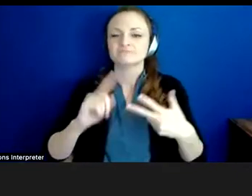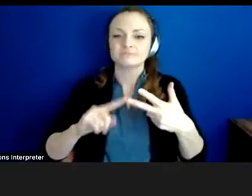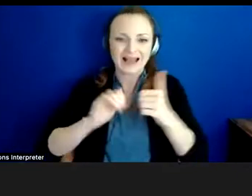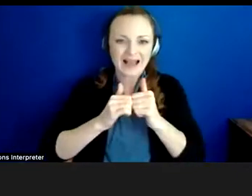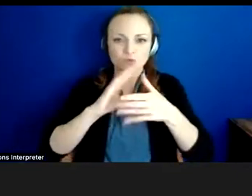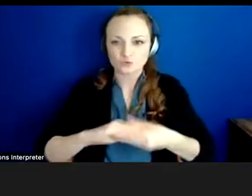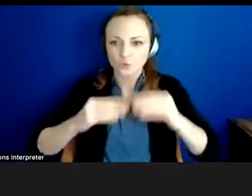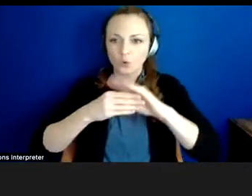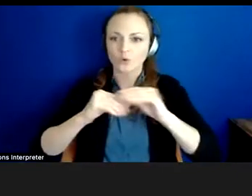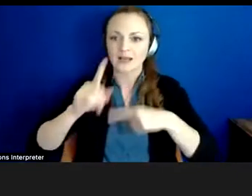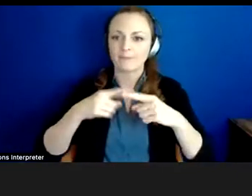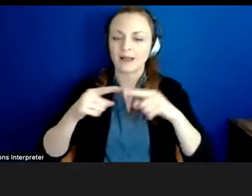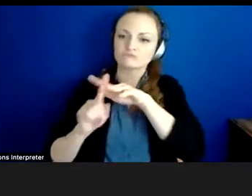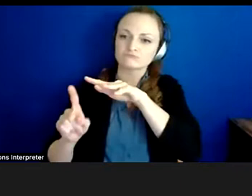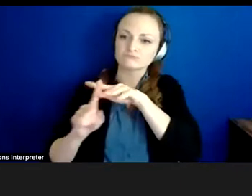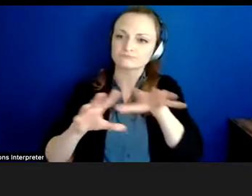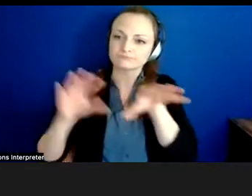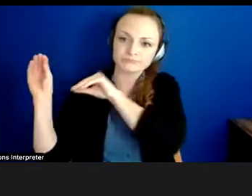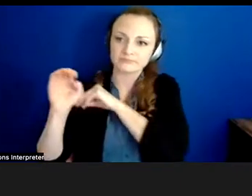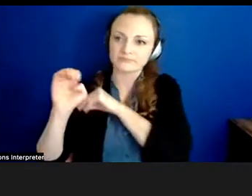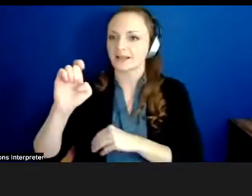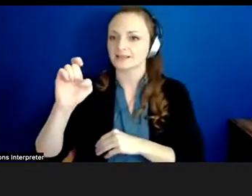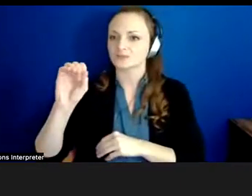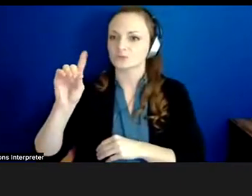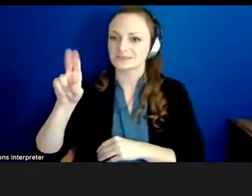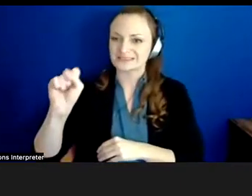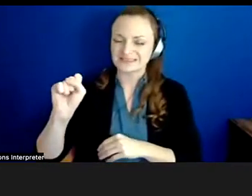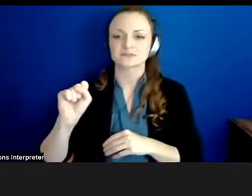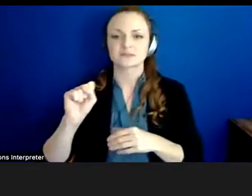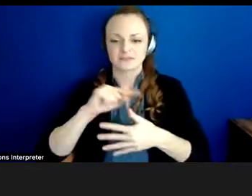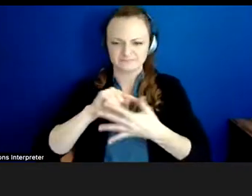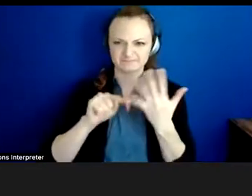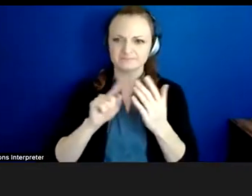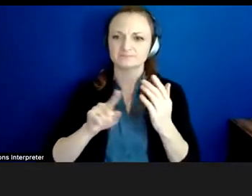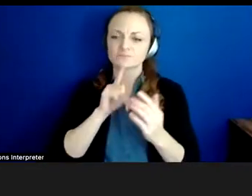all part of the Satyr. 19:13:14 Before the meal is served right and